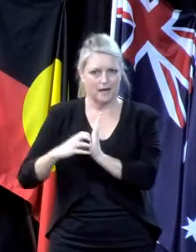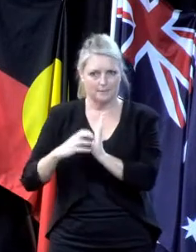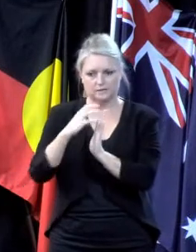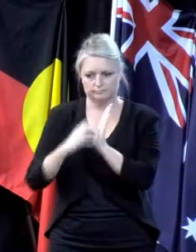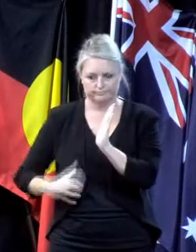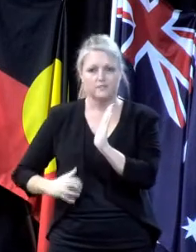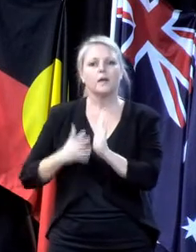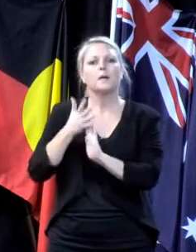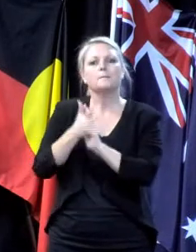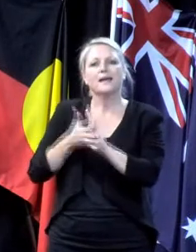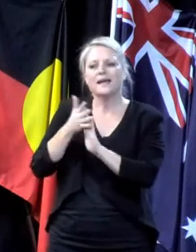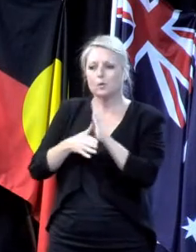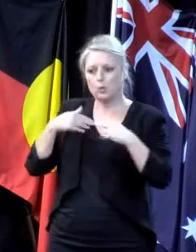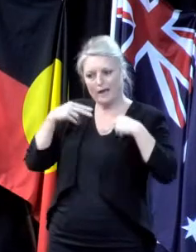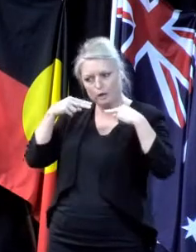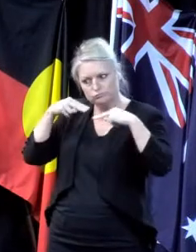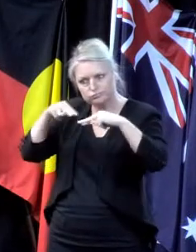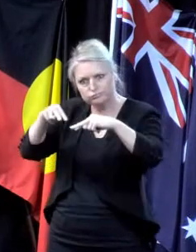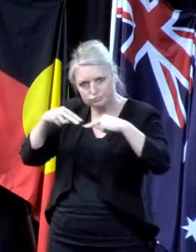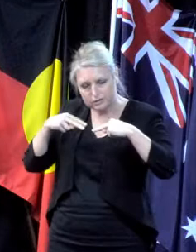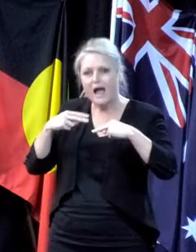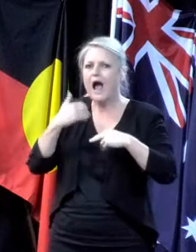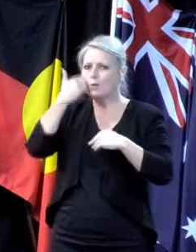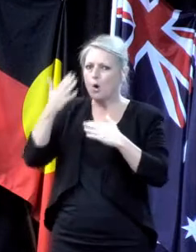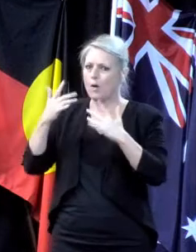of our students with disability in relation to their academic achievement,